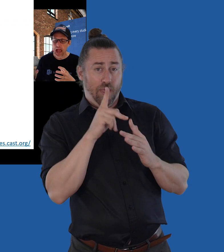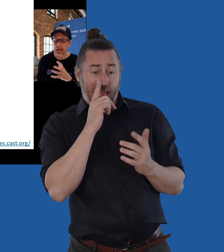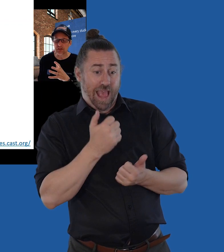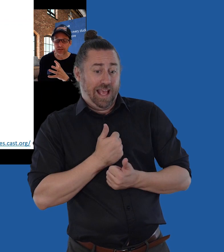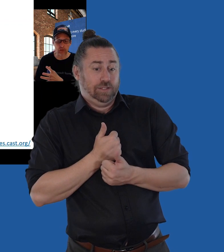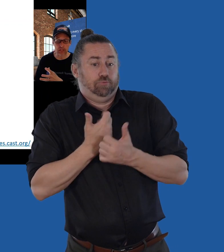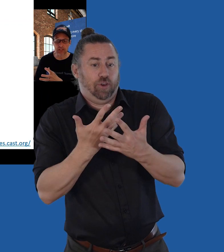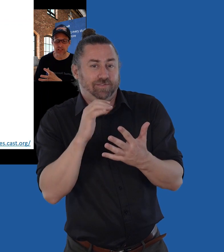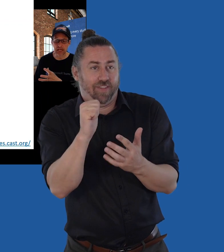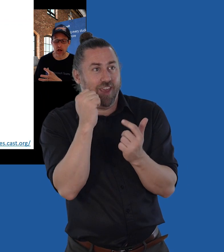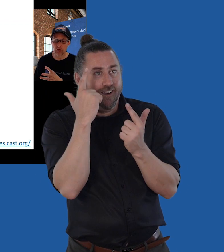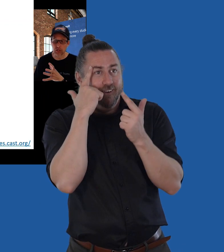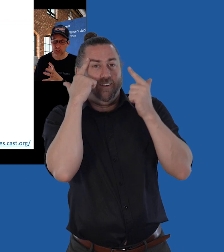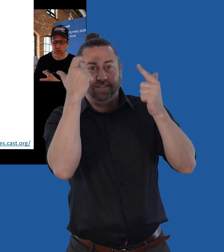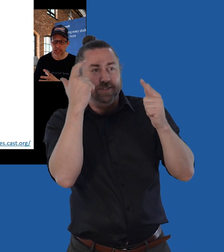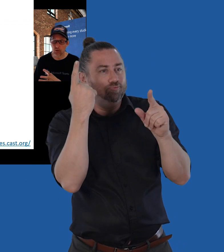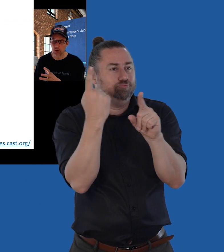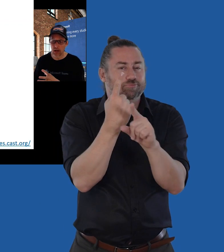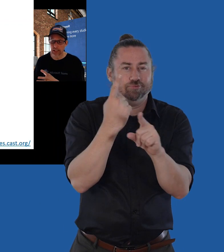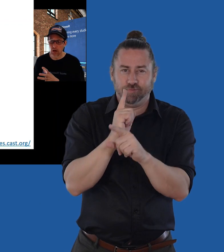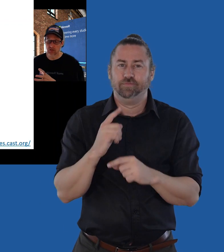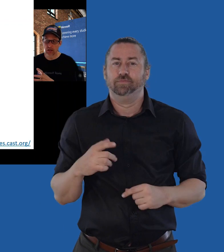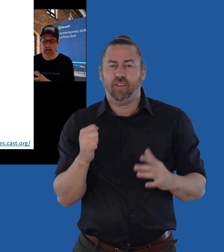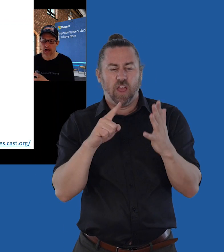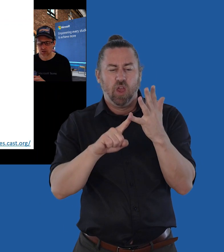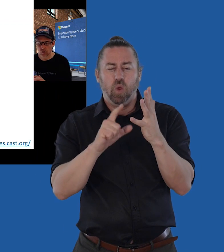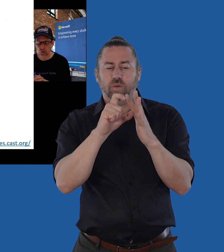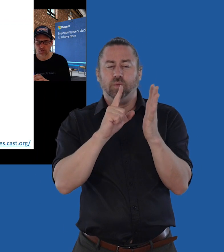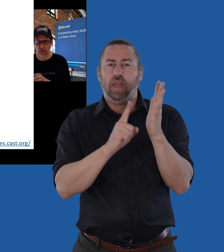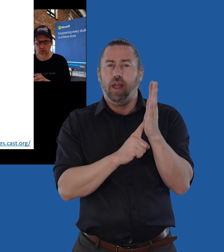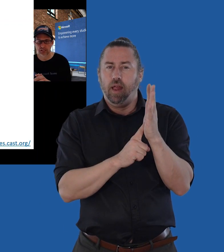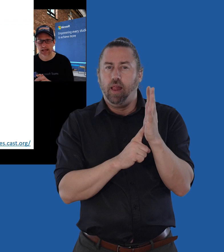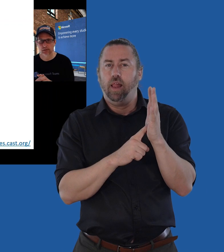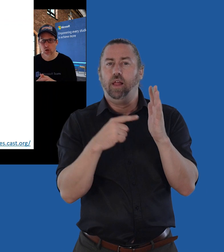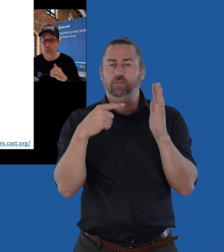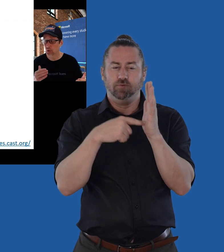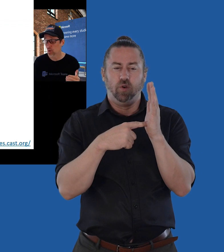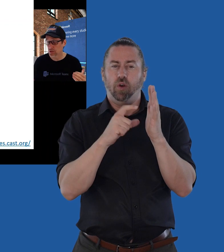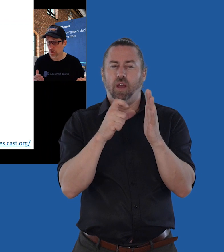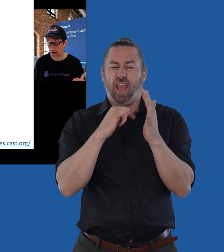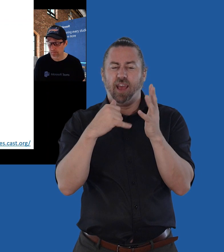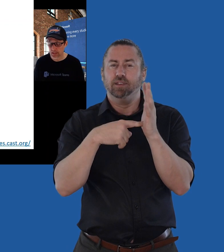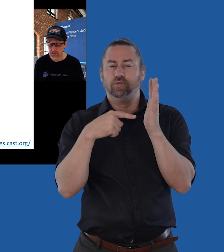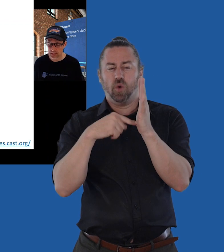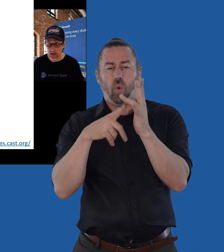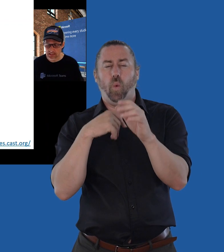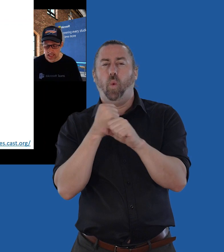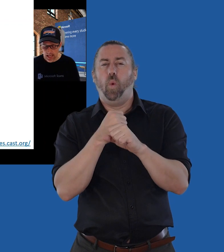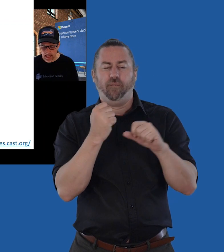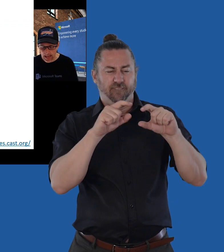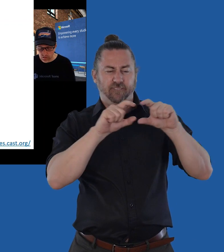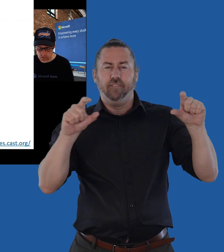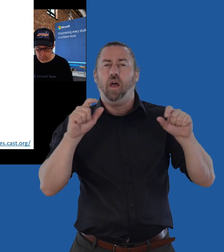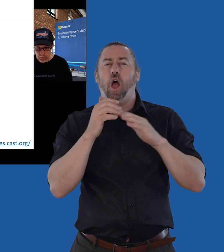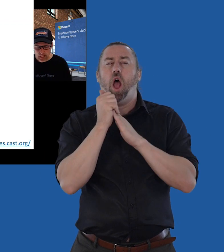And there you can see I've got udlguidelines.cast.org for you to download, but you can also grab these slides, and have a look.